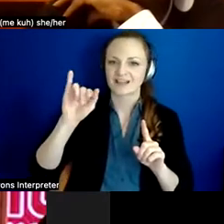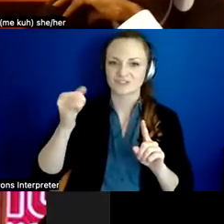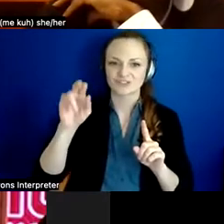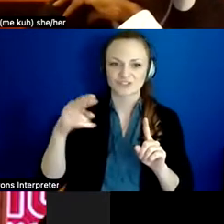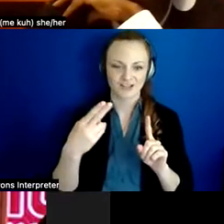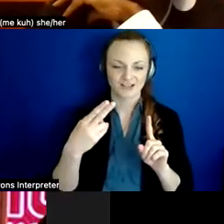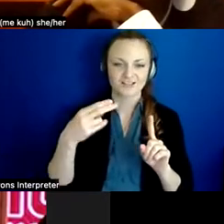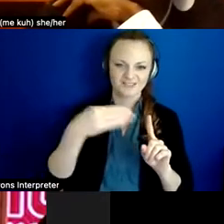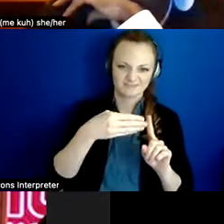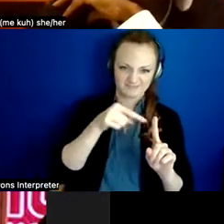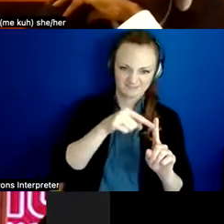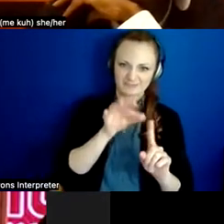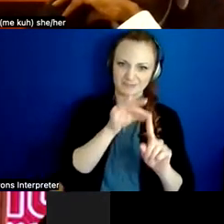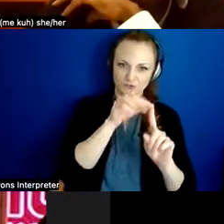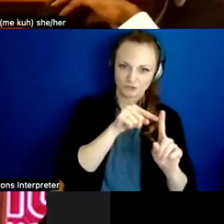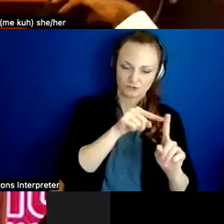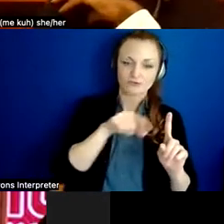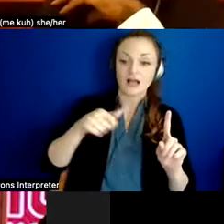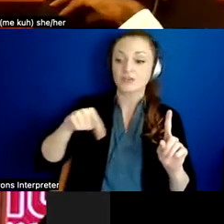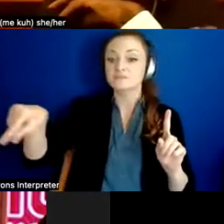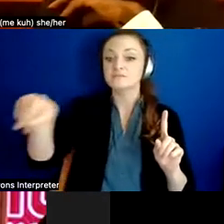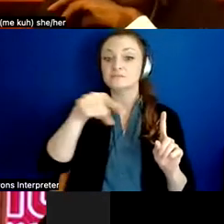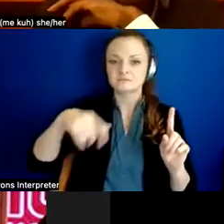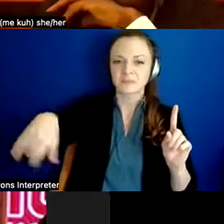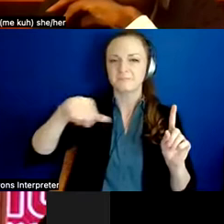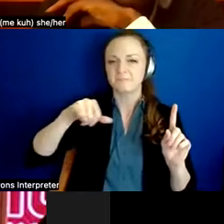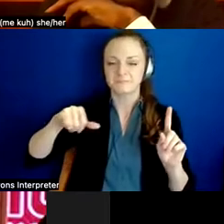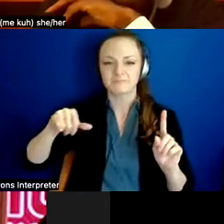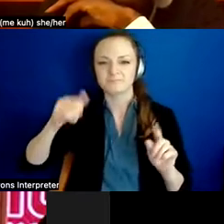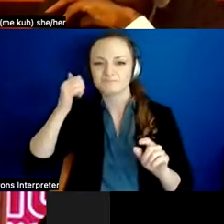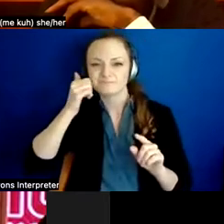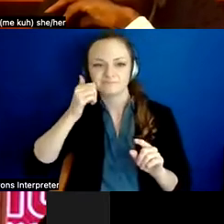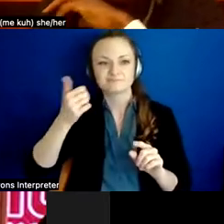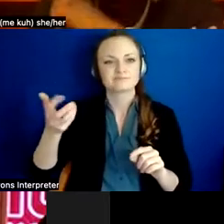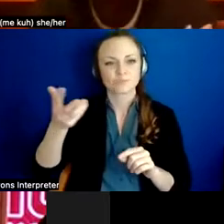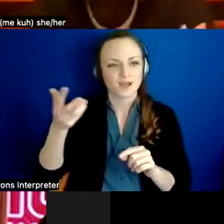20:08:28 So this is this is what we use and you don't have to have a special cut for Elijah.